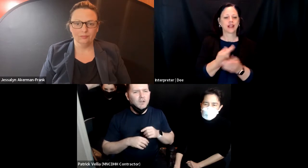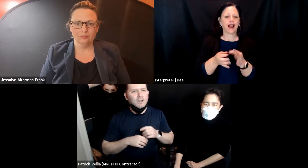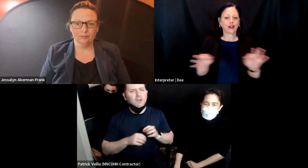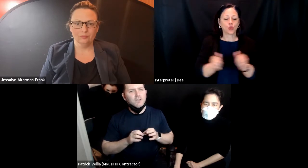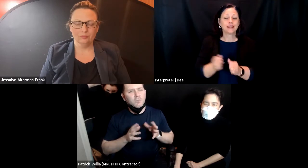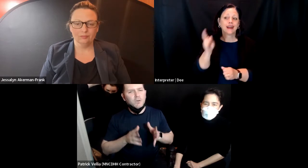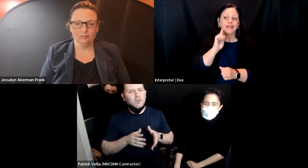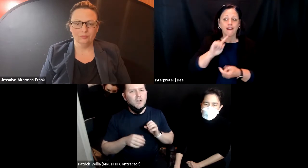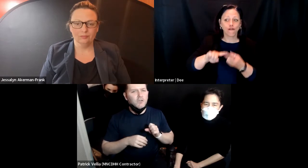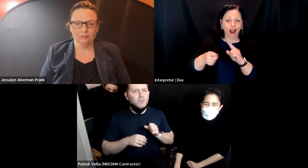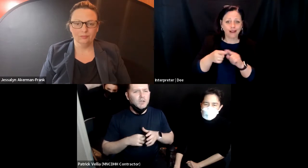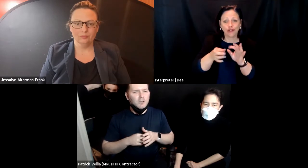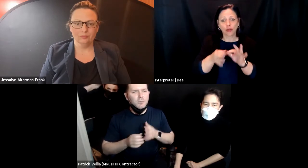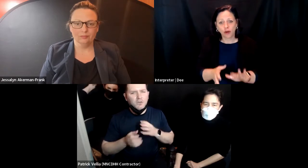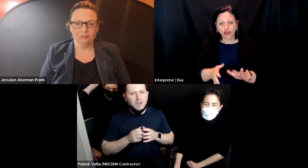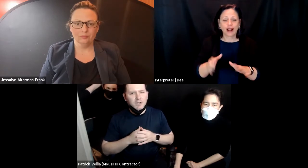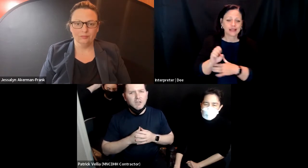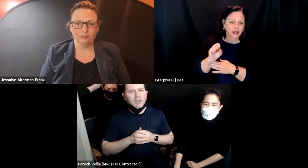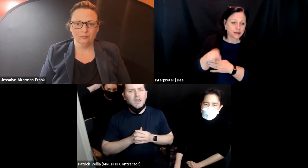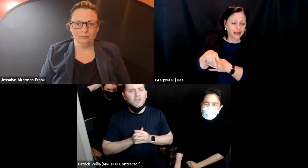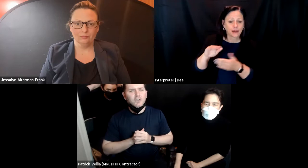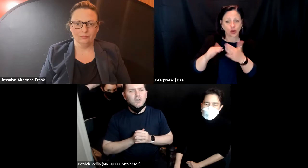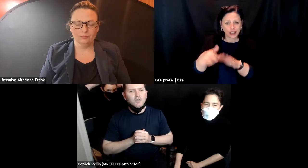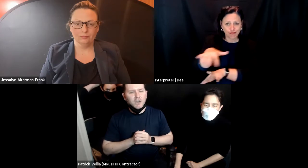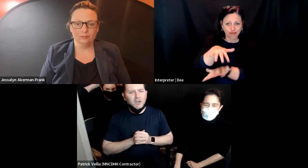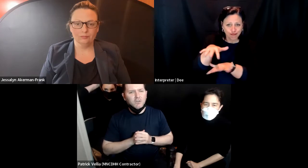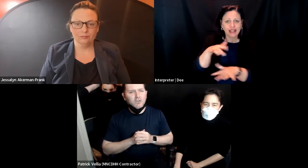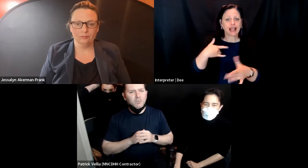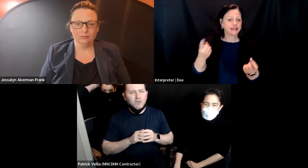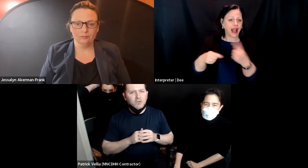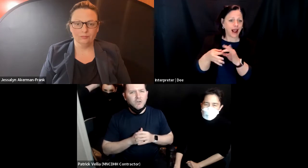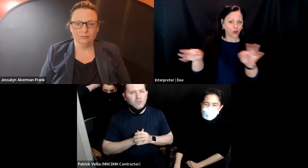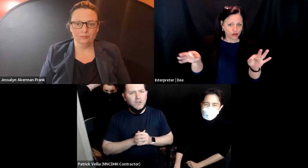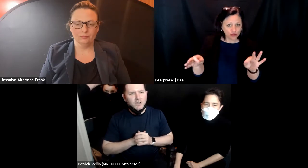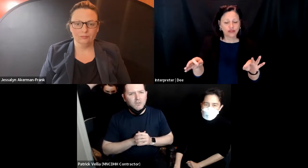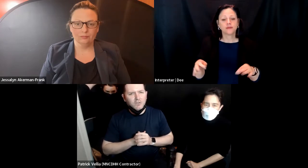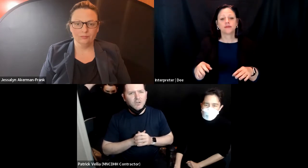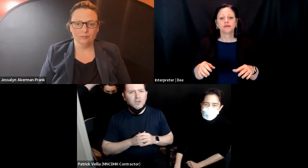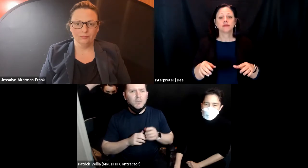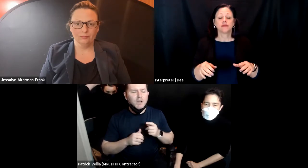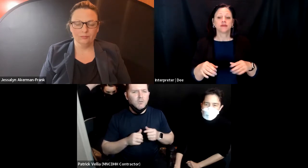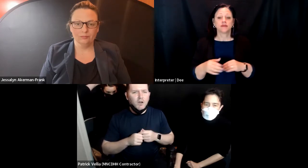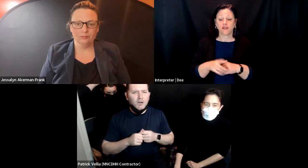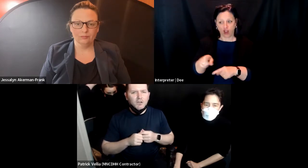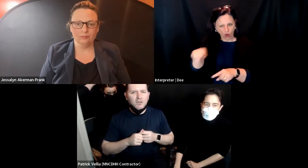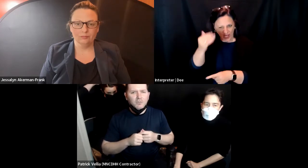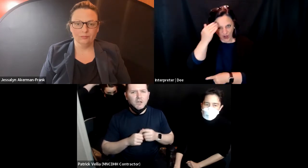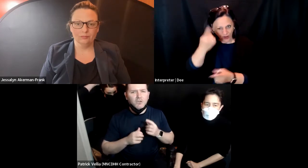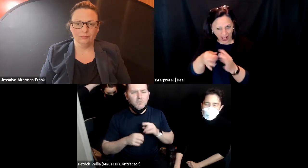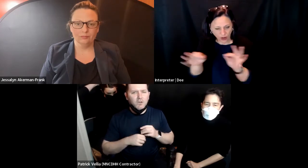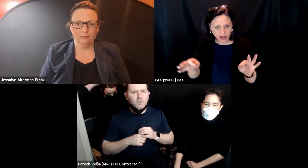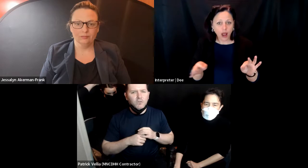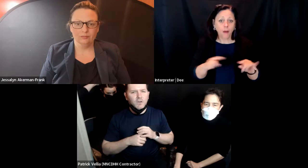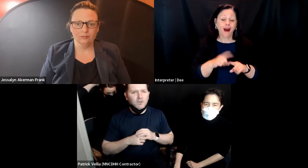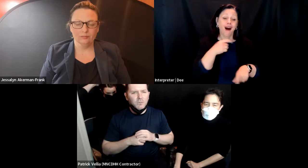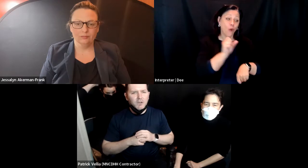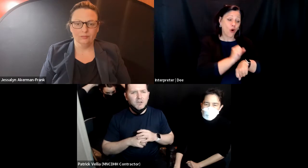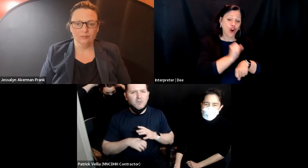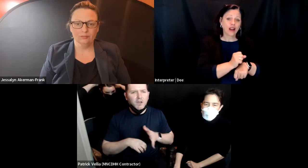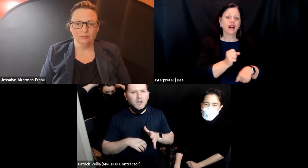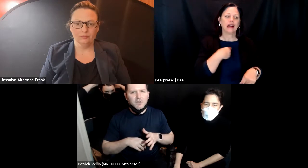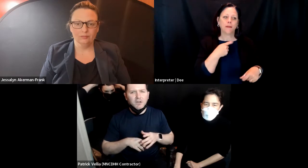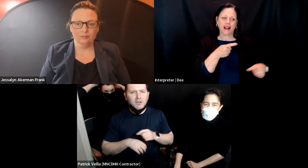She can still fingerspell.